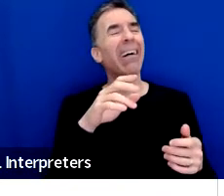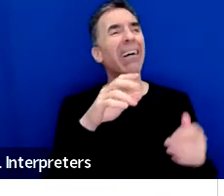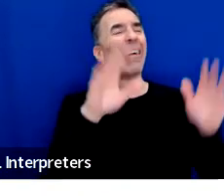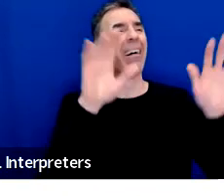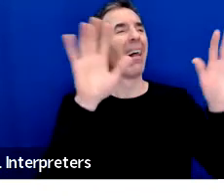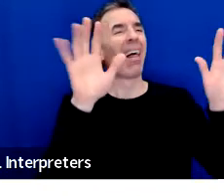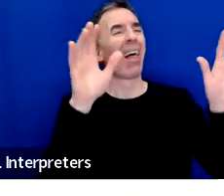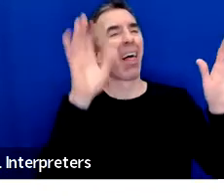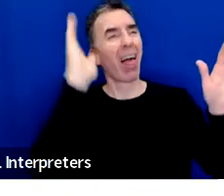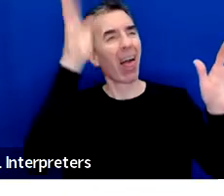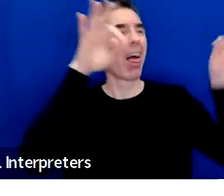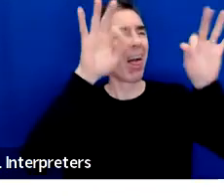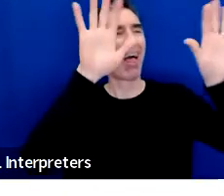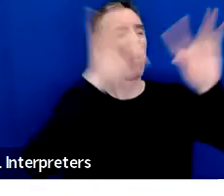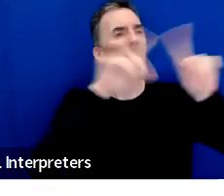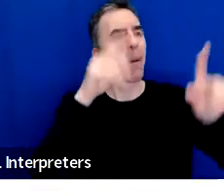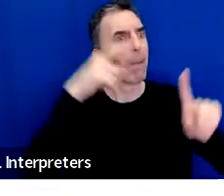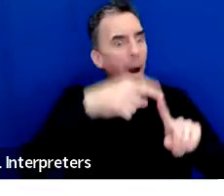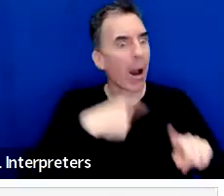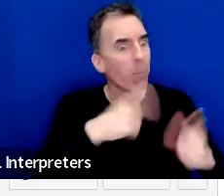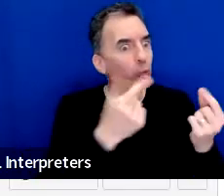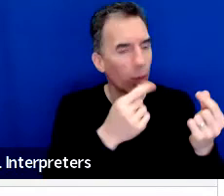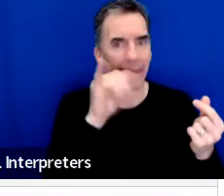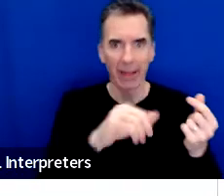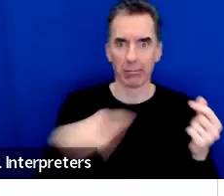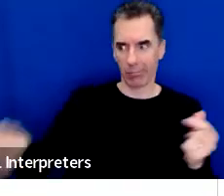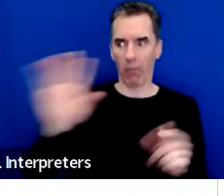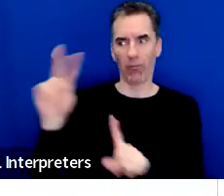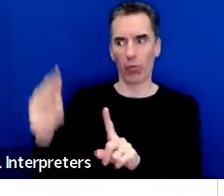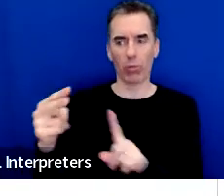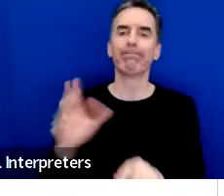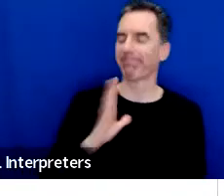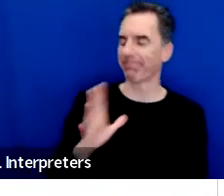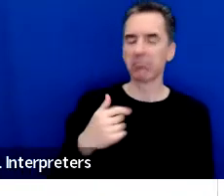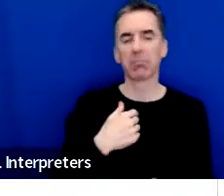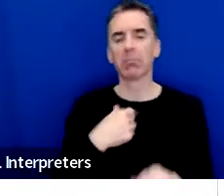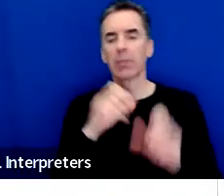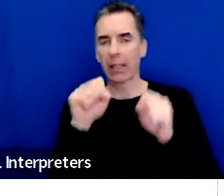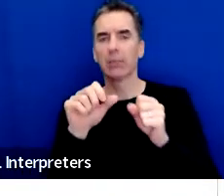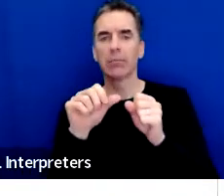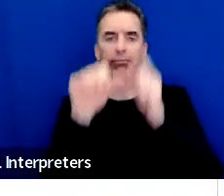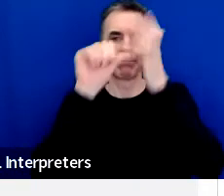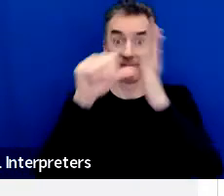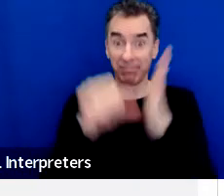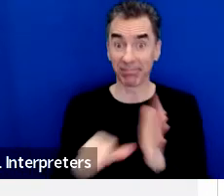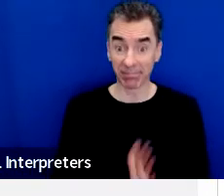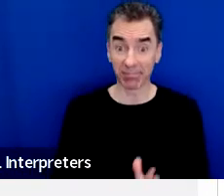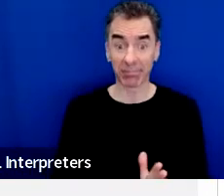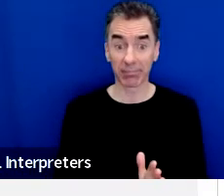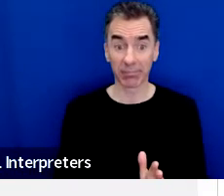So if I was a student, I would be like, Okay, okay, overview. Yeah, that's fine. That's fine. But what? But I'm reading this part first,